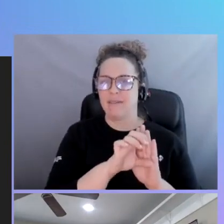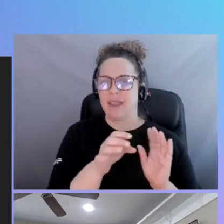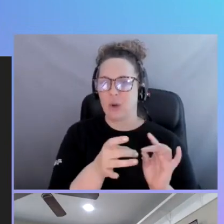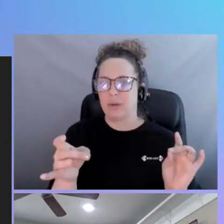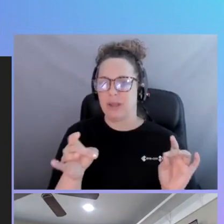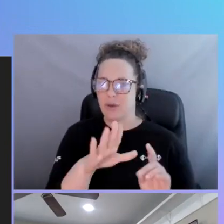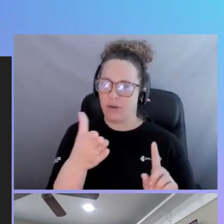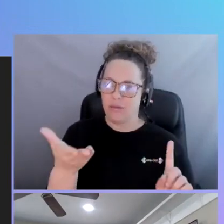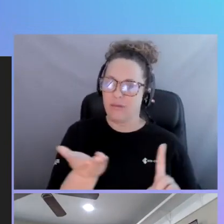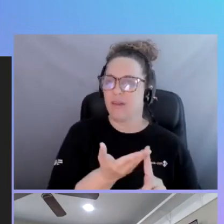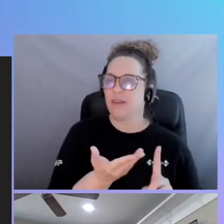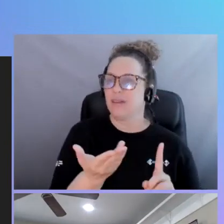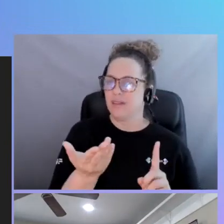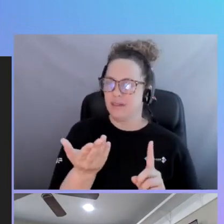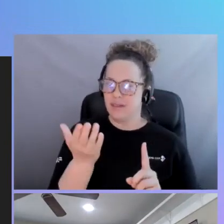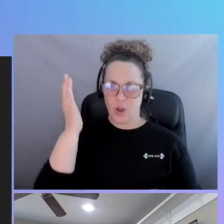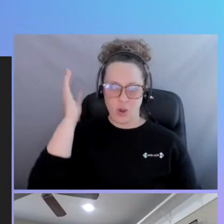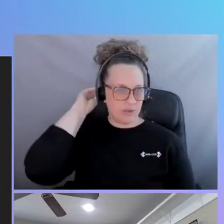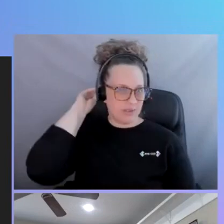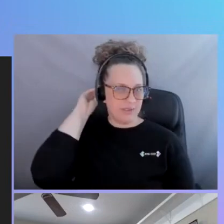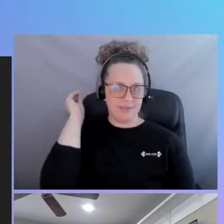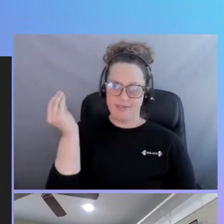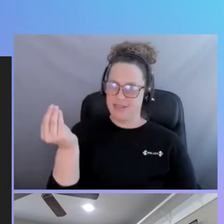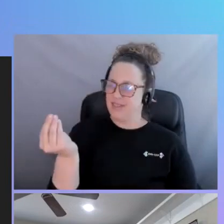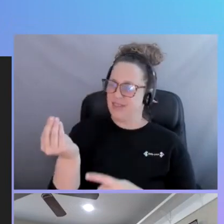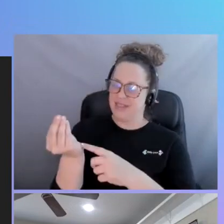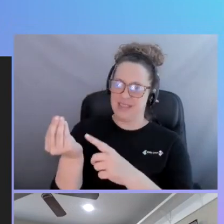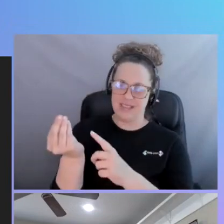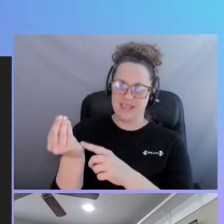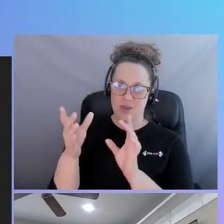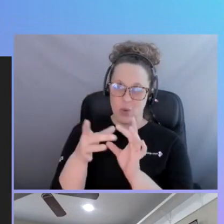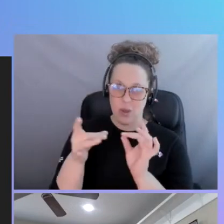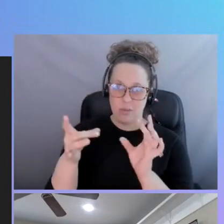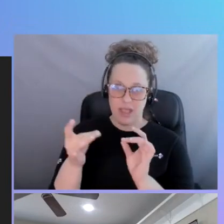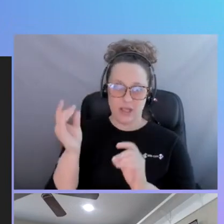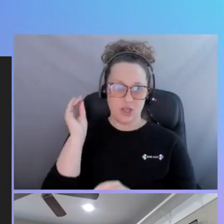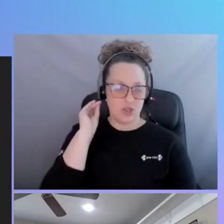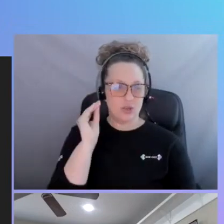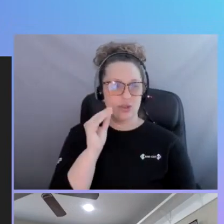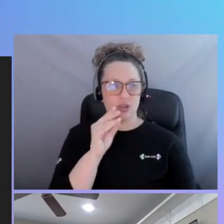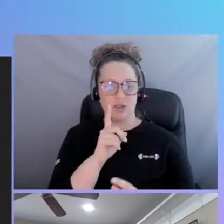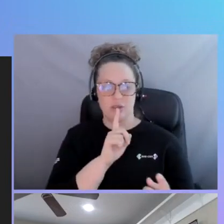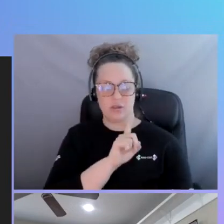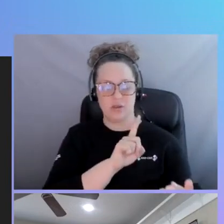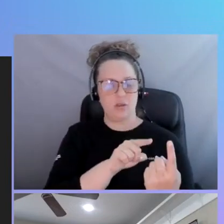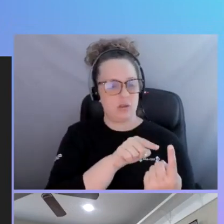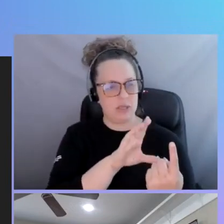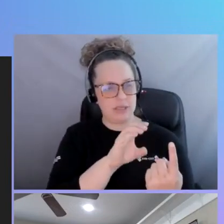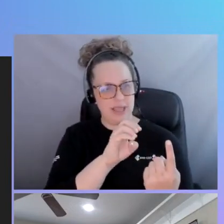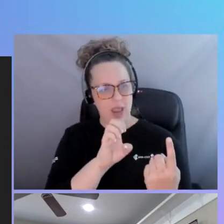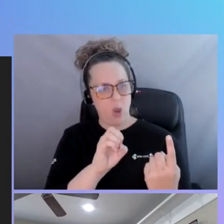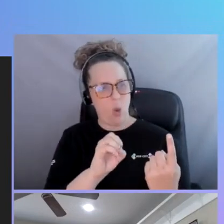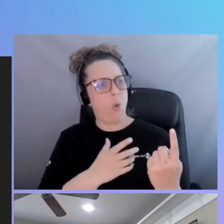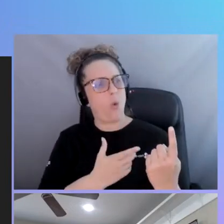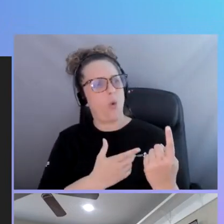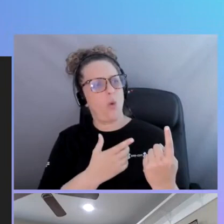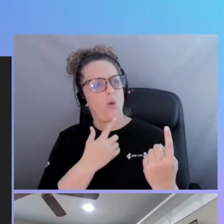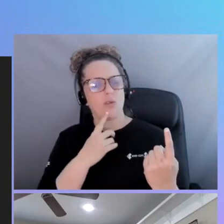opportunity to get your message to your CEO. And they would ask you what's important in your life, your work life, what's